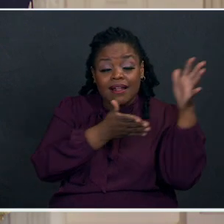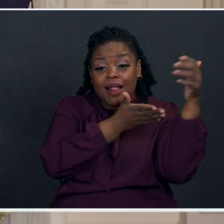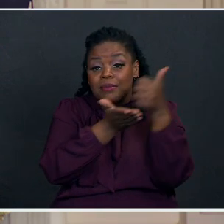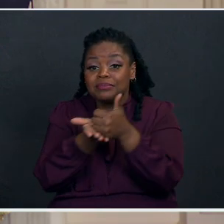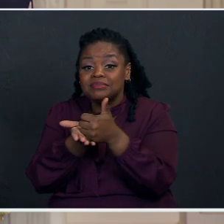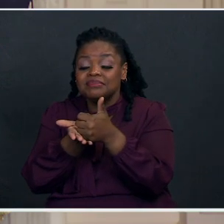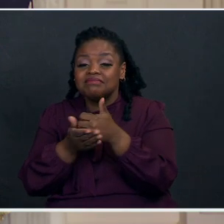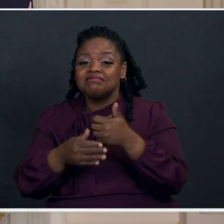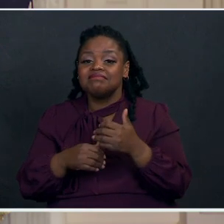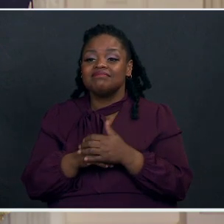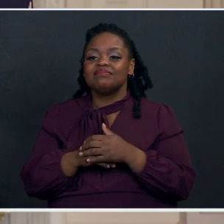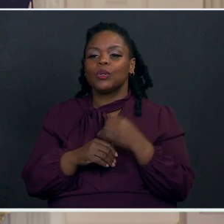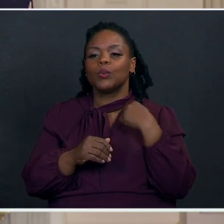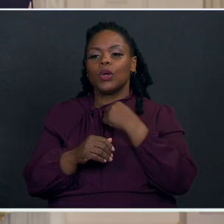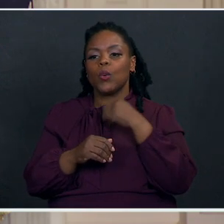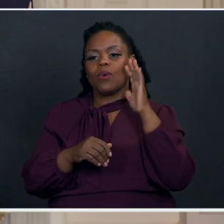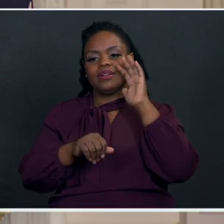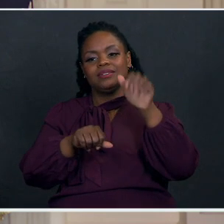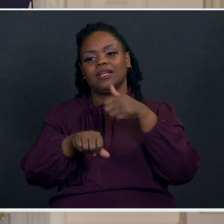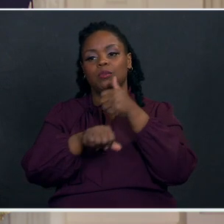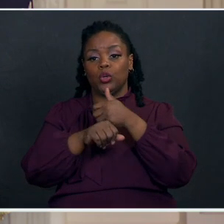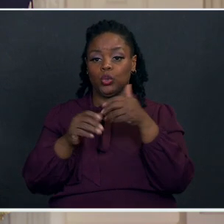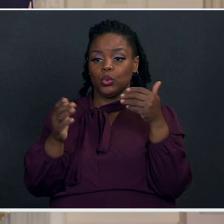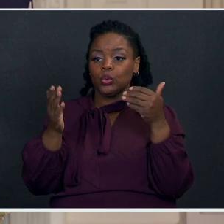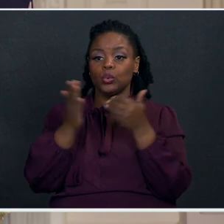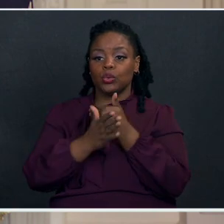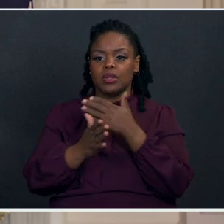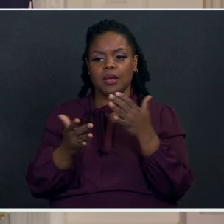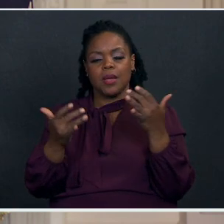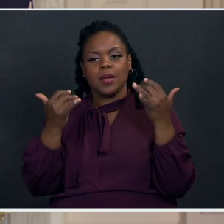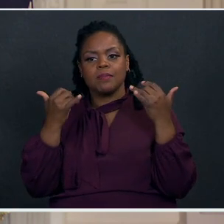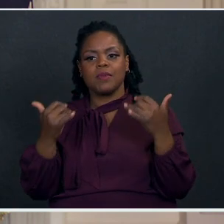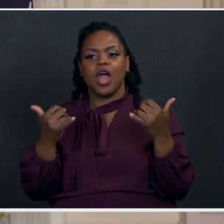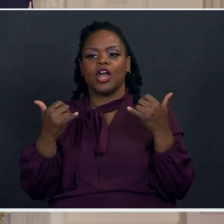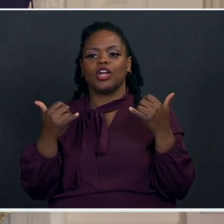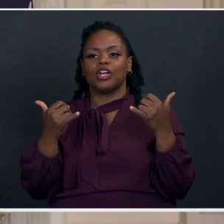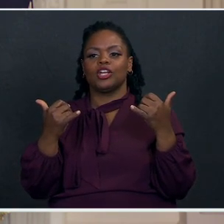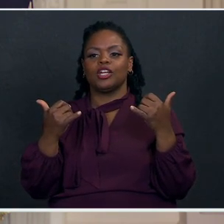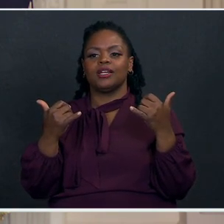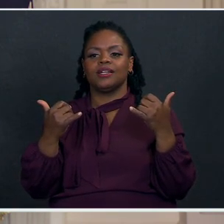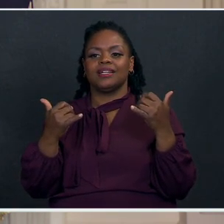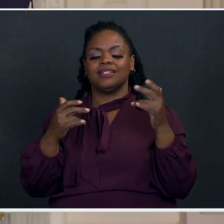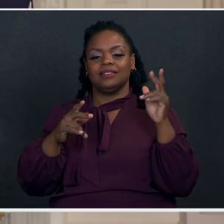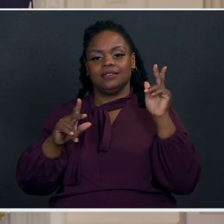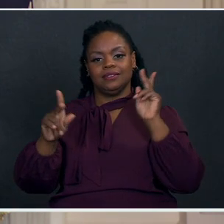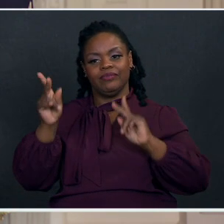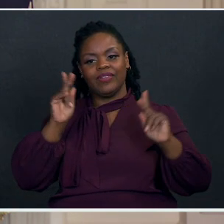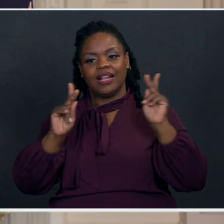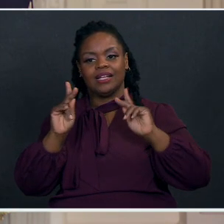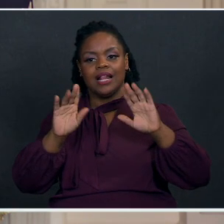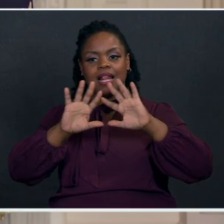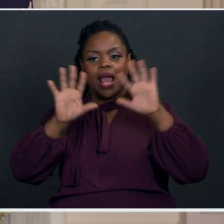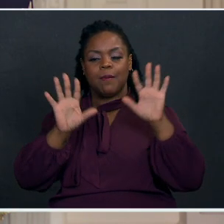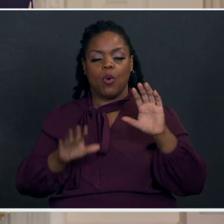It establishes a new, modern-day Civilian Climate Corps -- that I called for when I was campaigning --